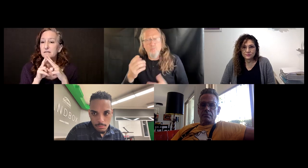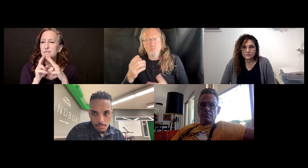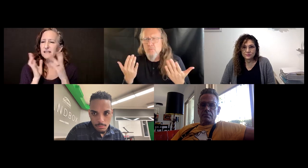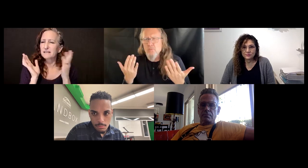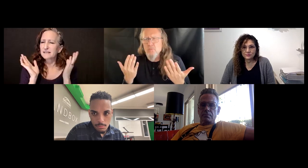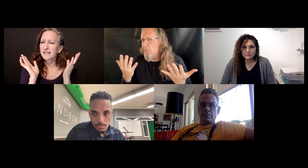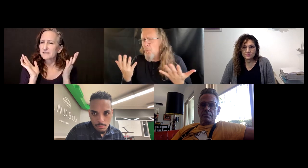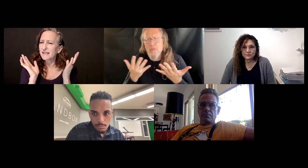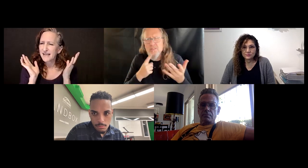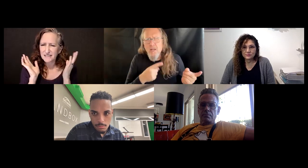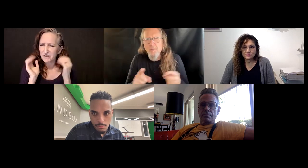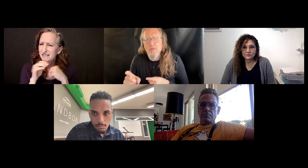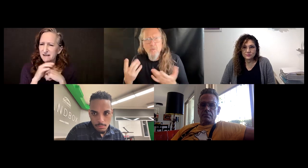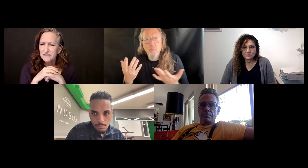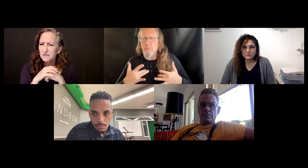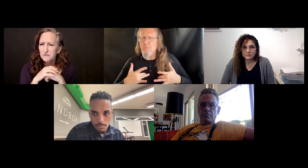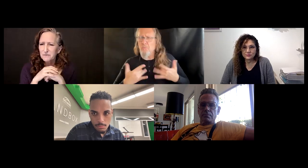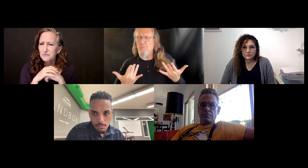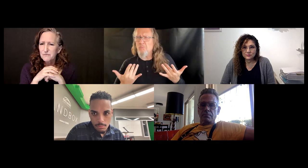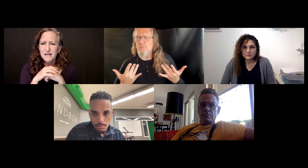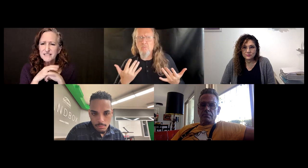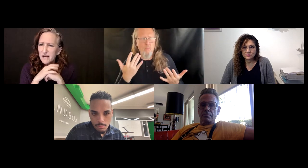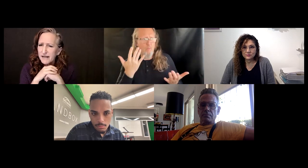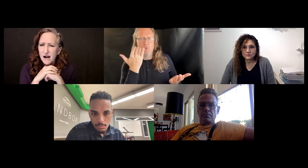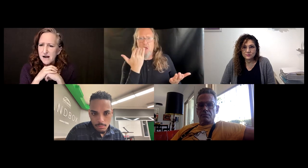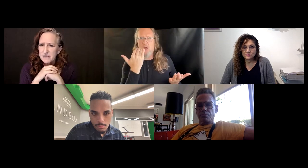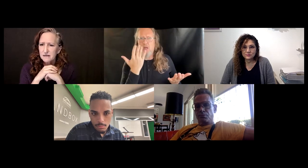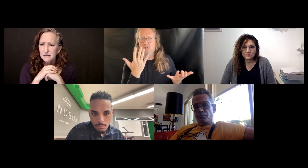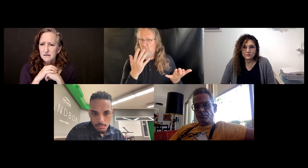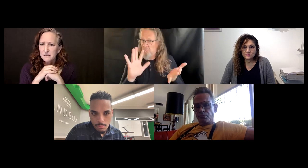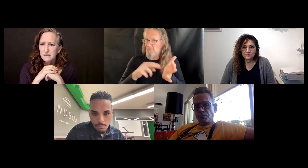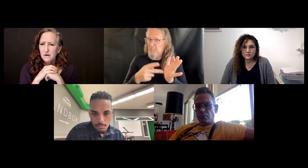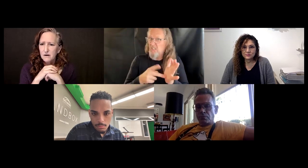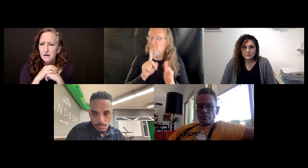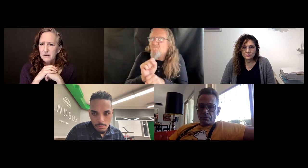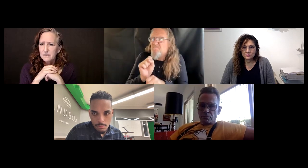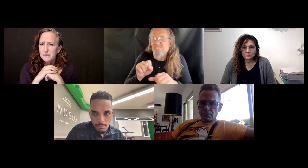But let's ask ourselves what's going on